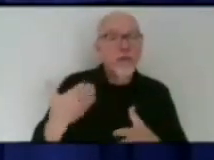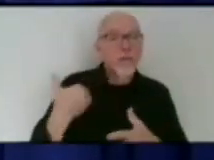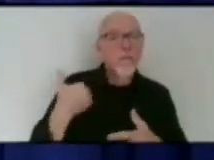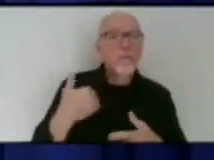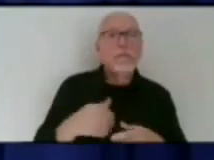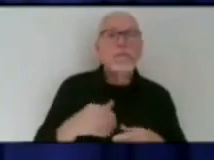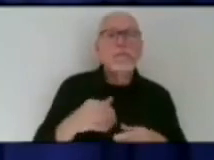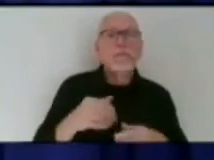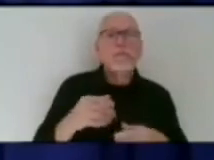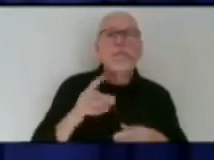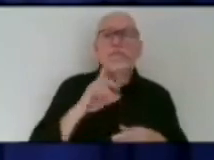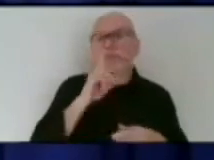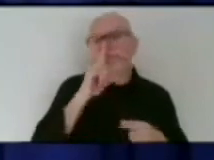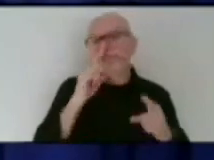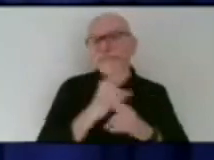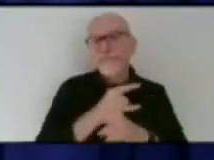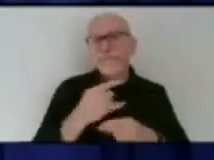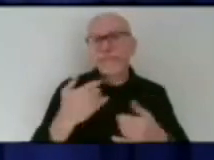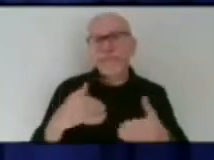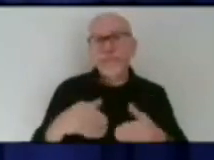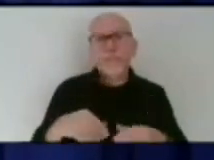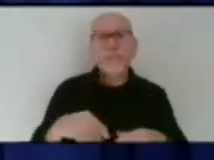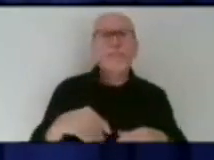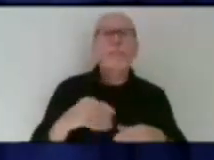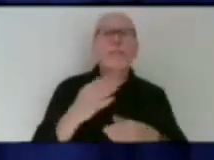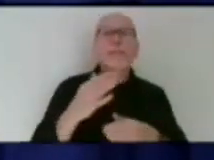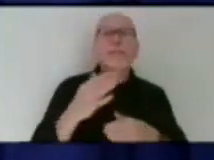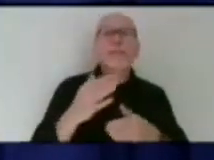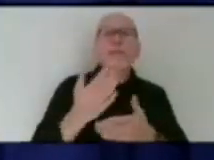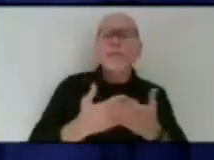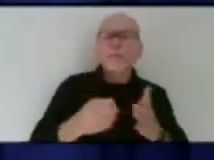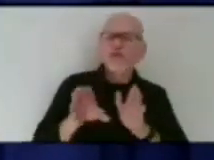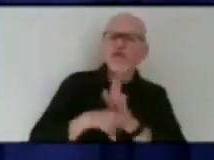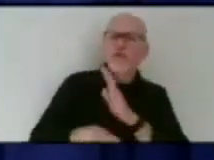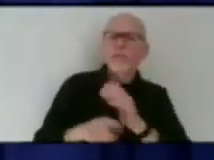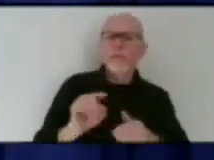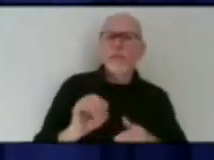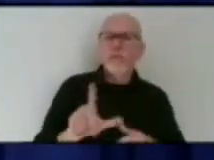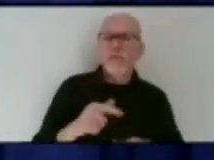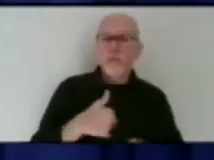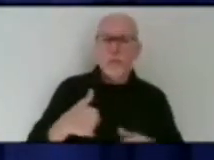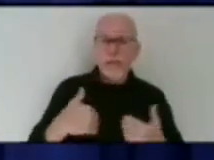ironic it is that some of the the most inexpensive tools that we have, maybe